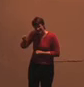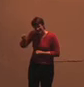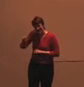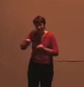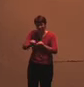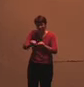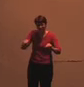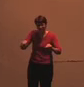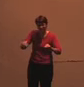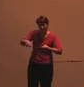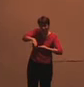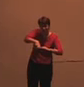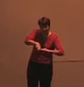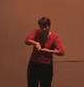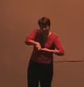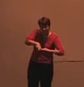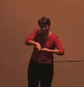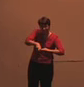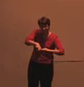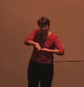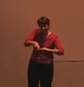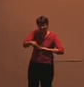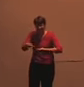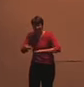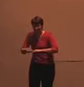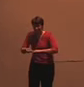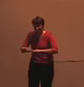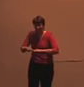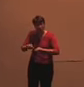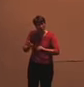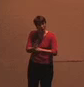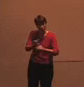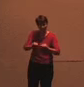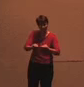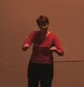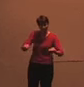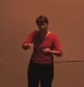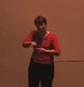as the benches or sofas or something like that.